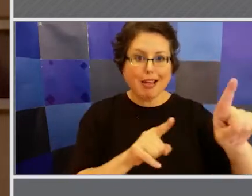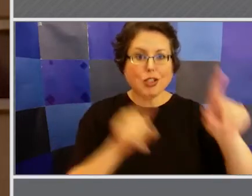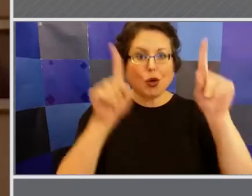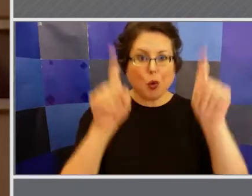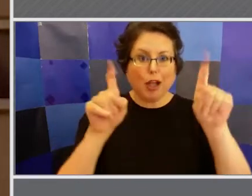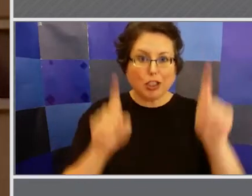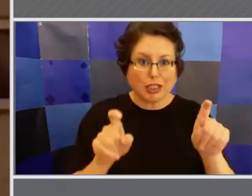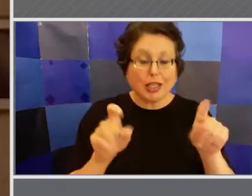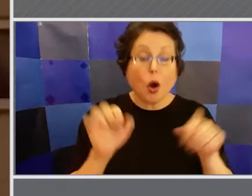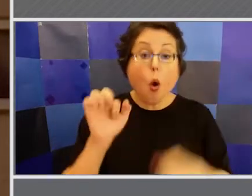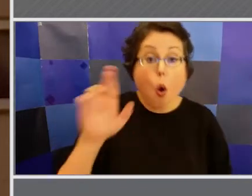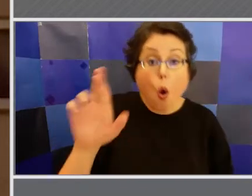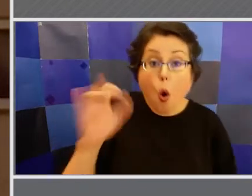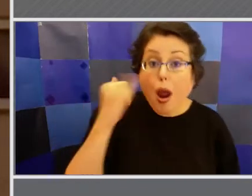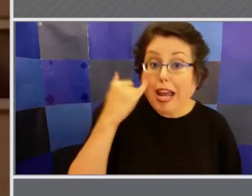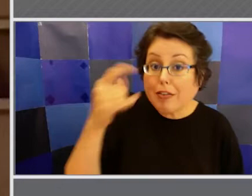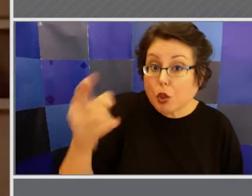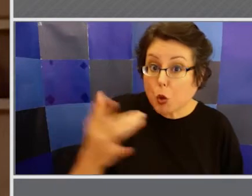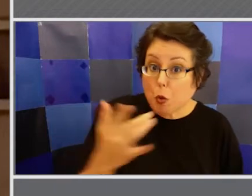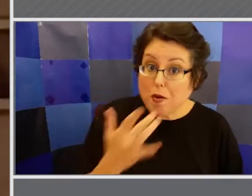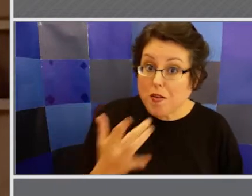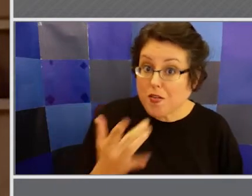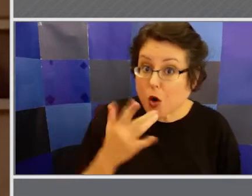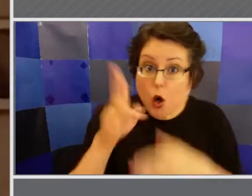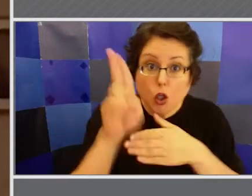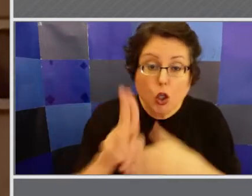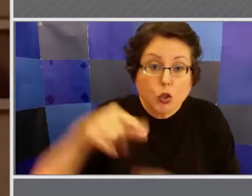Or if you prefer to prefer to use the q amp a feature, same thing.